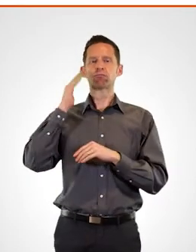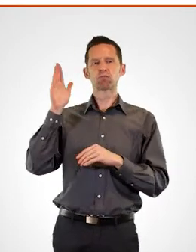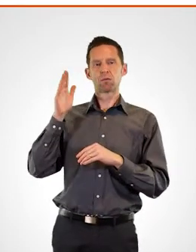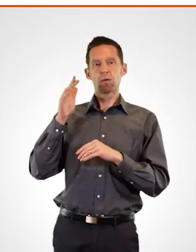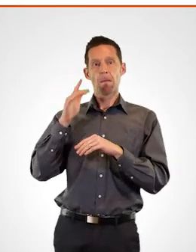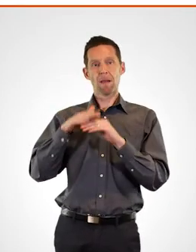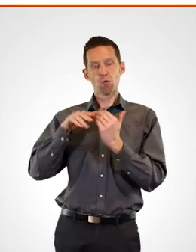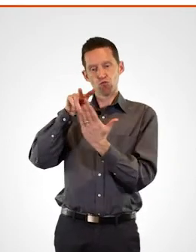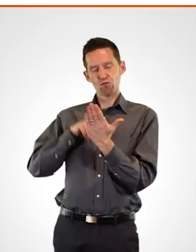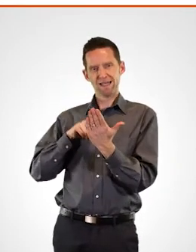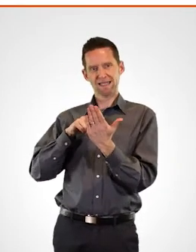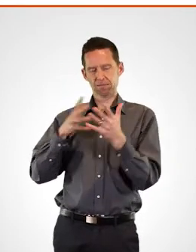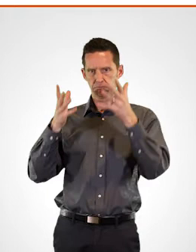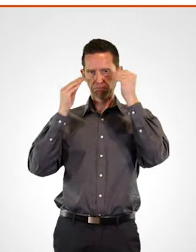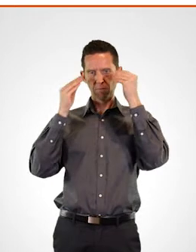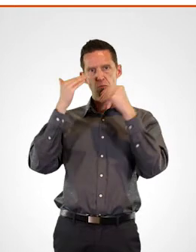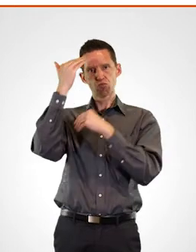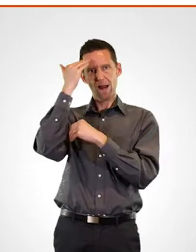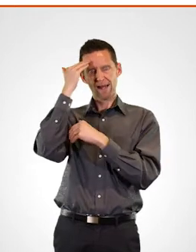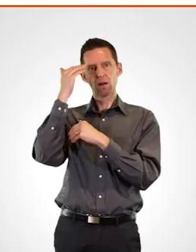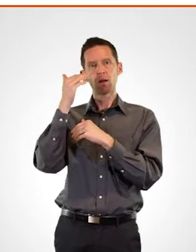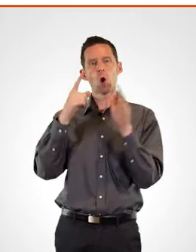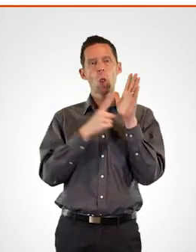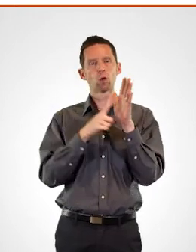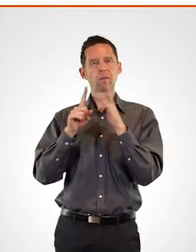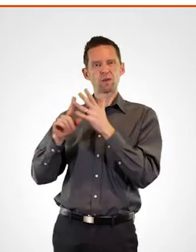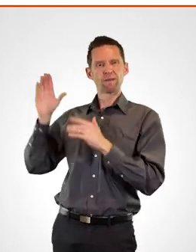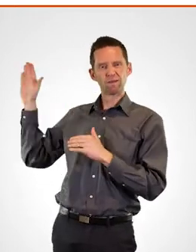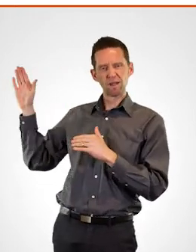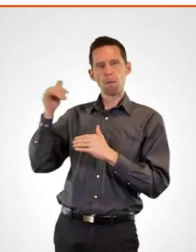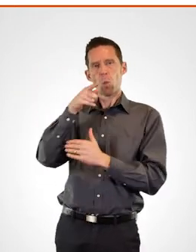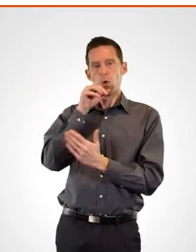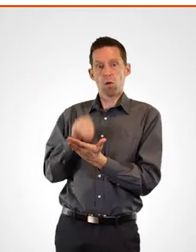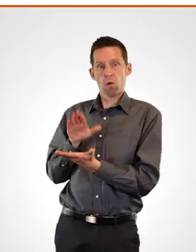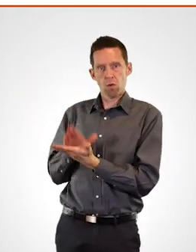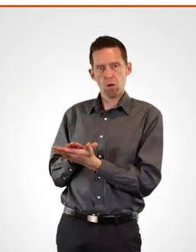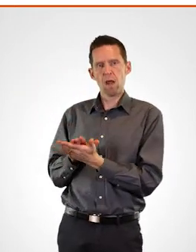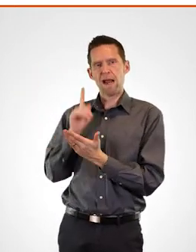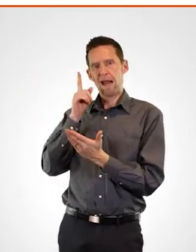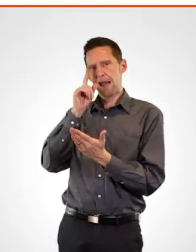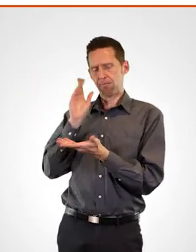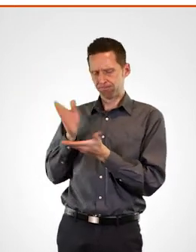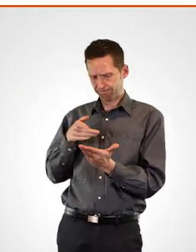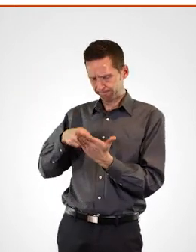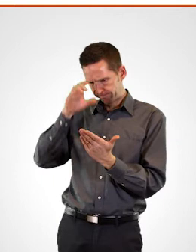I'm going to show you the learning objectives. You might want to jot these down just so that you can refer to them throughout the session,